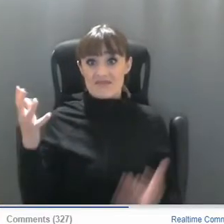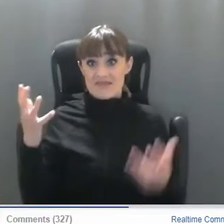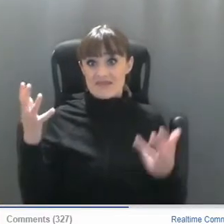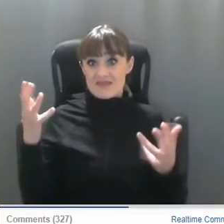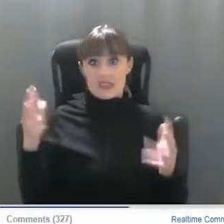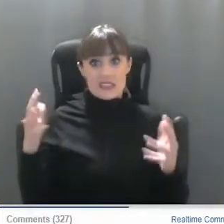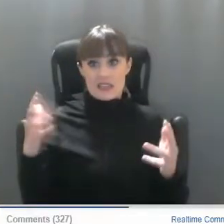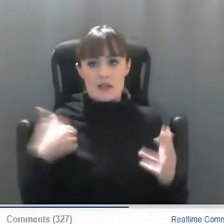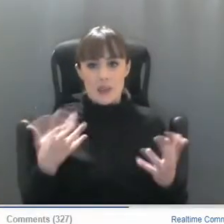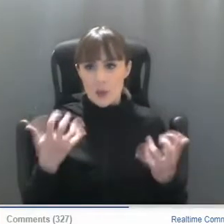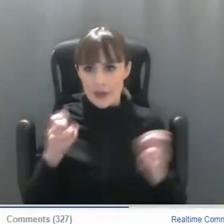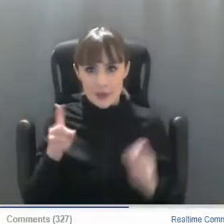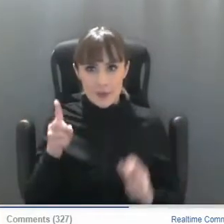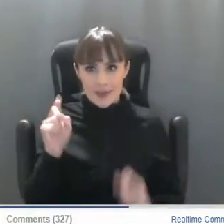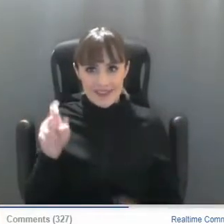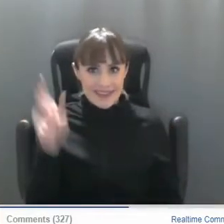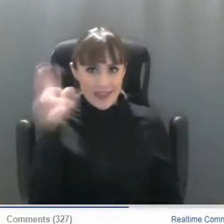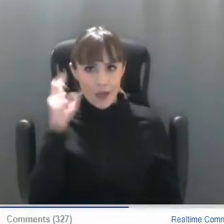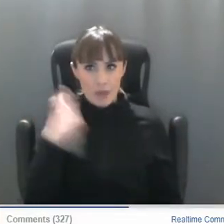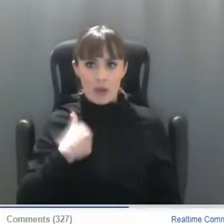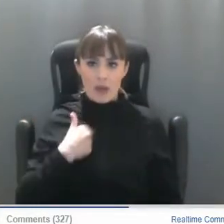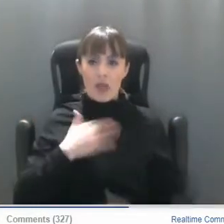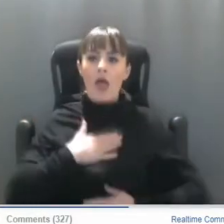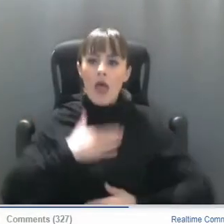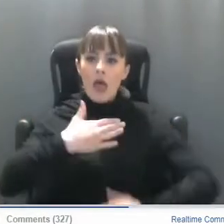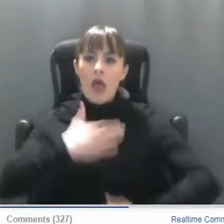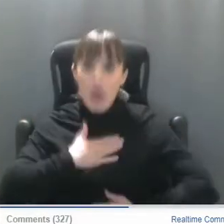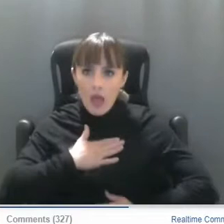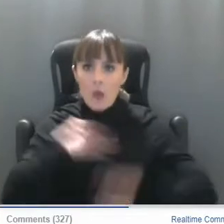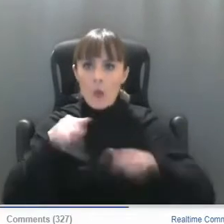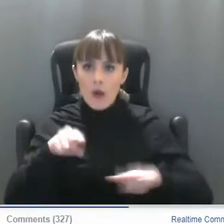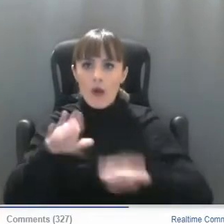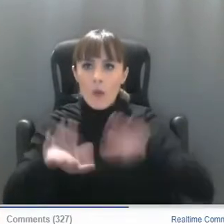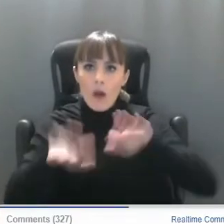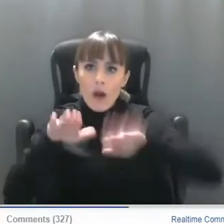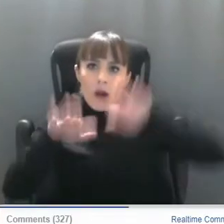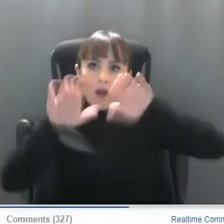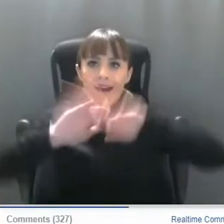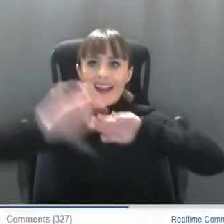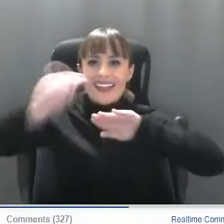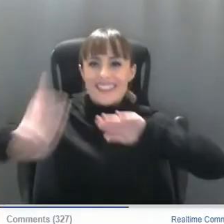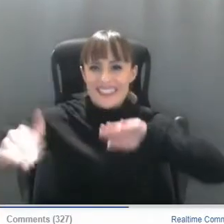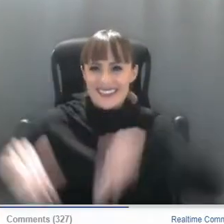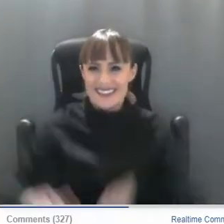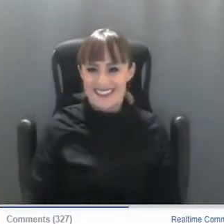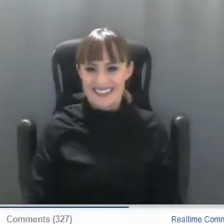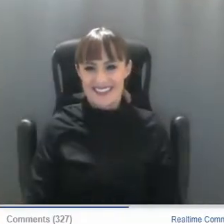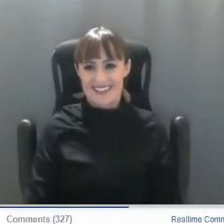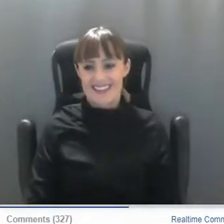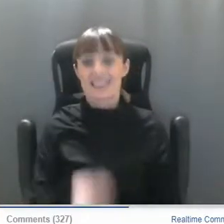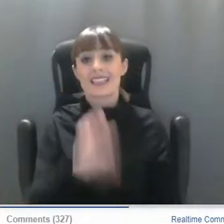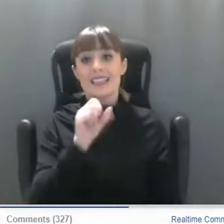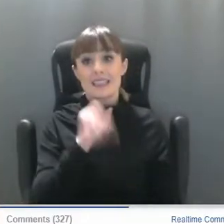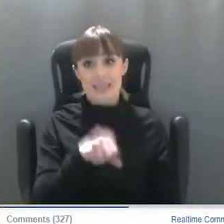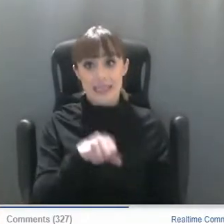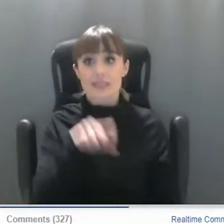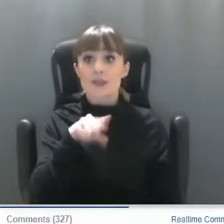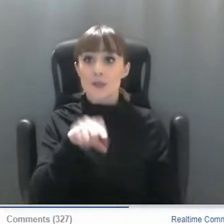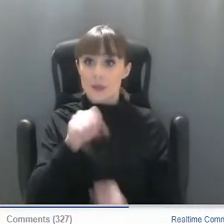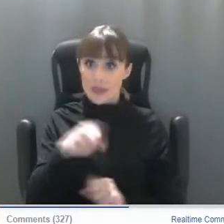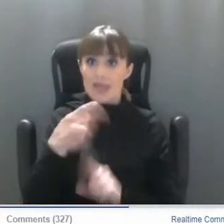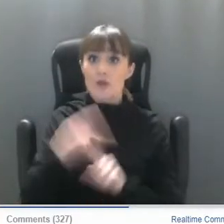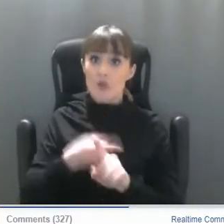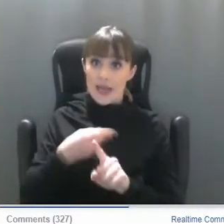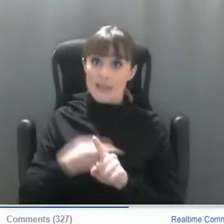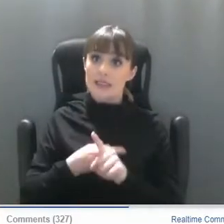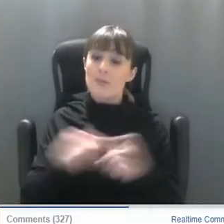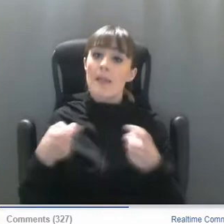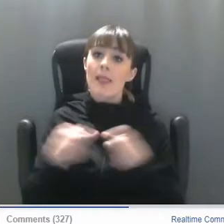with this mask. Yes, someone can still rent motorized wheelchairs. Absolutely, you can